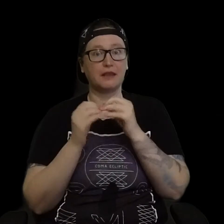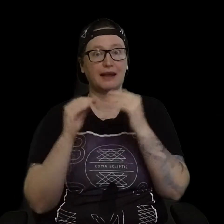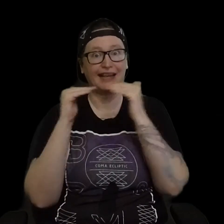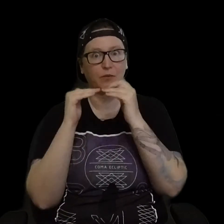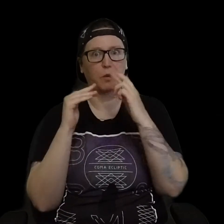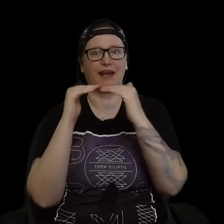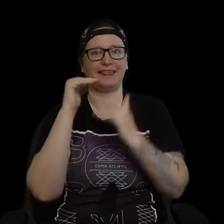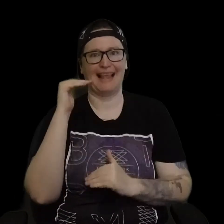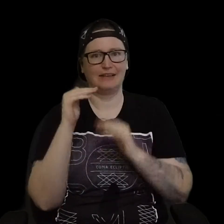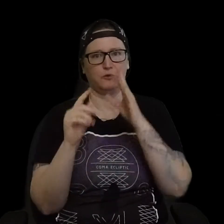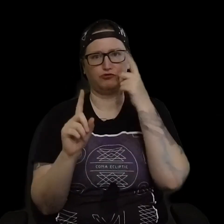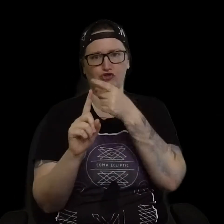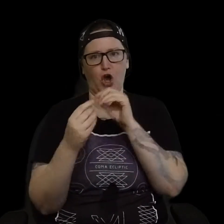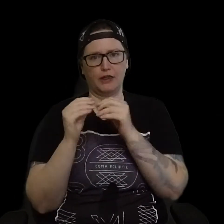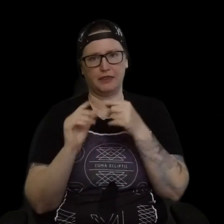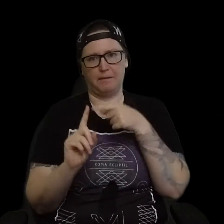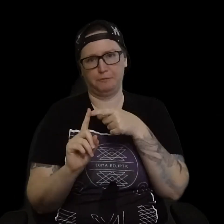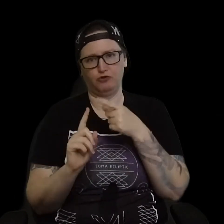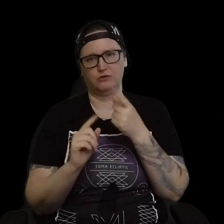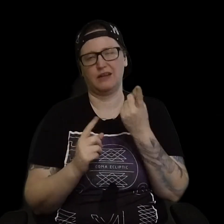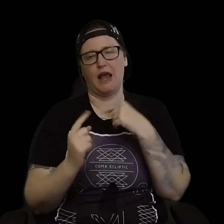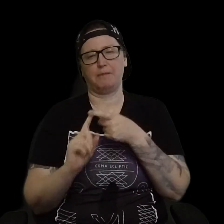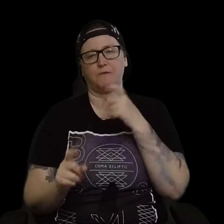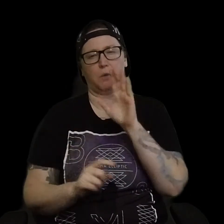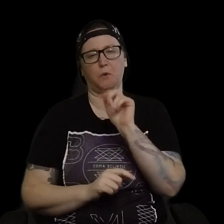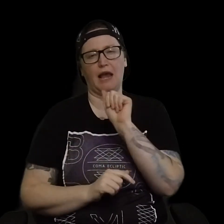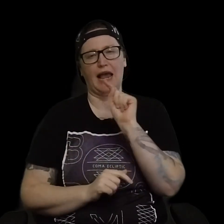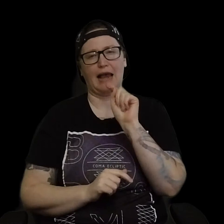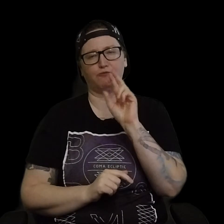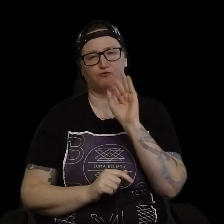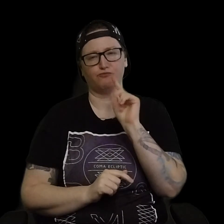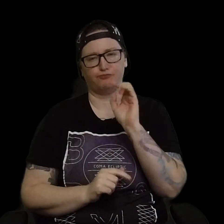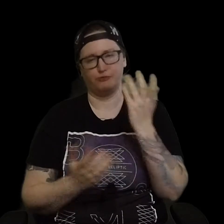and then you make sure that the number is equal or less than your target number your target goal or